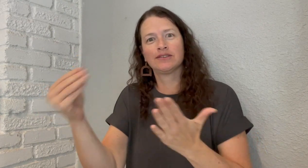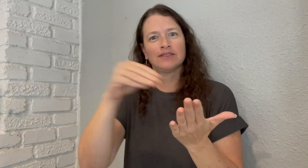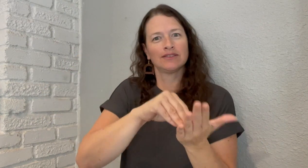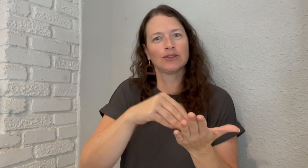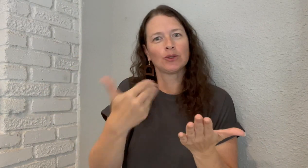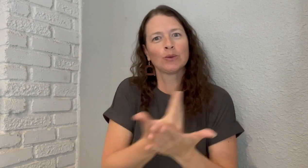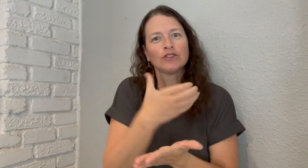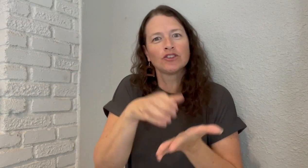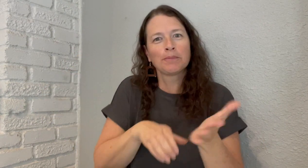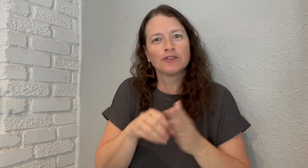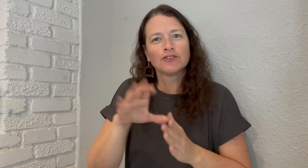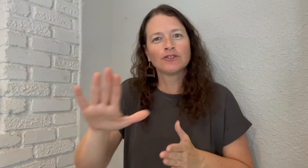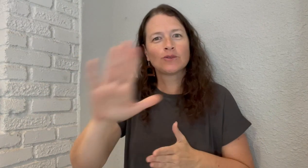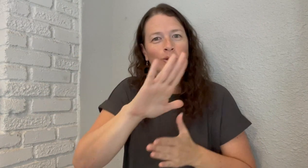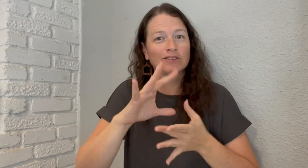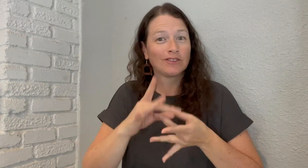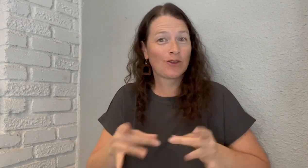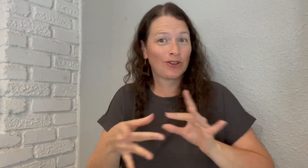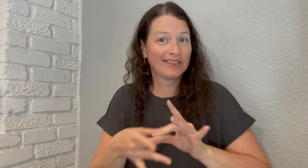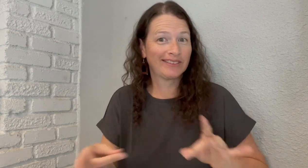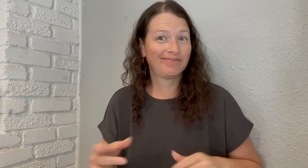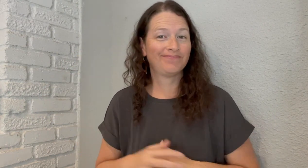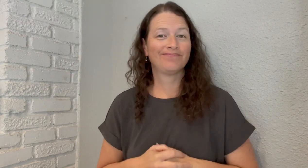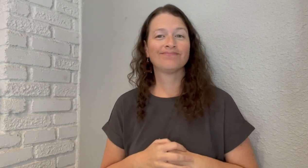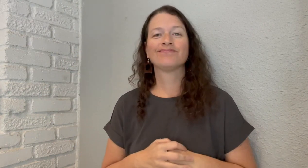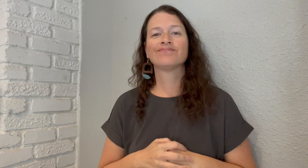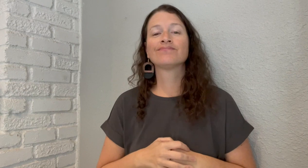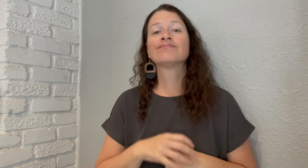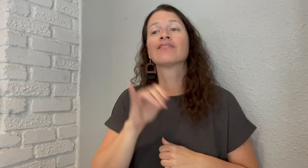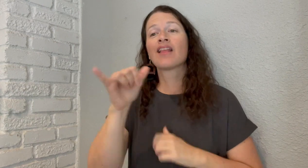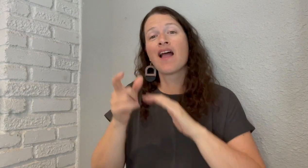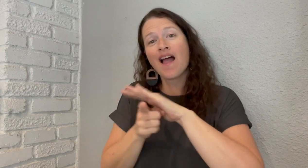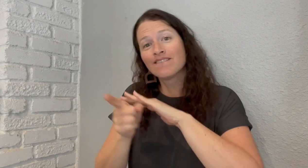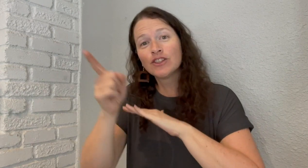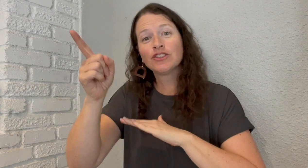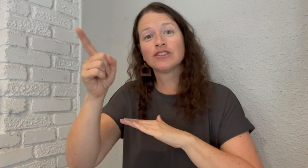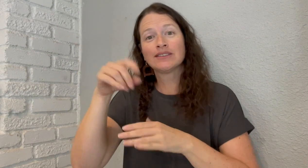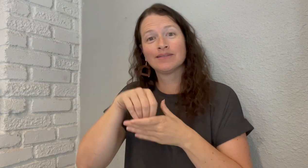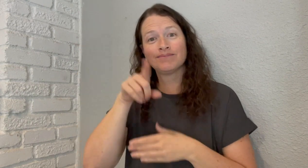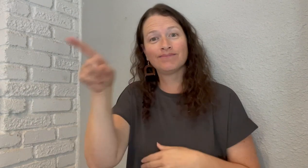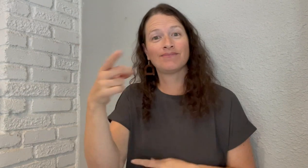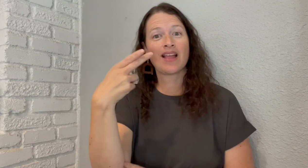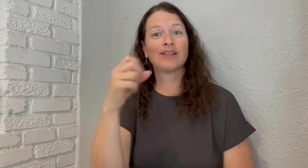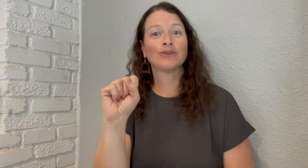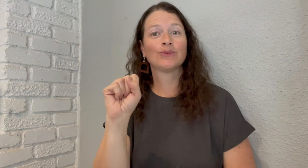This new adventure starts a new chapter in your story.